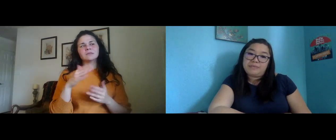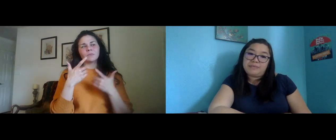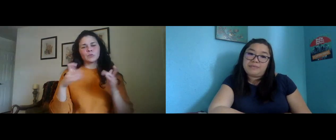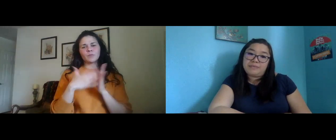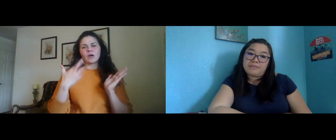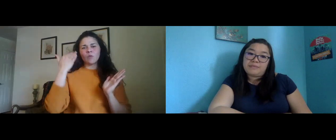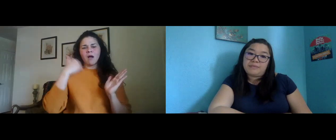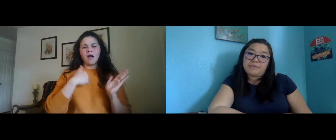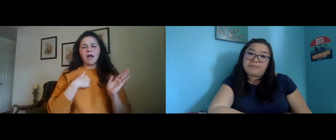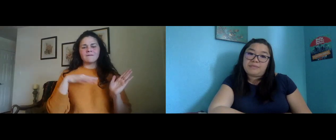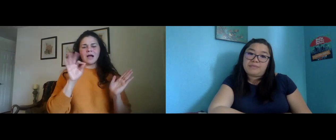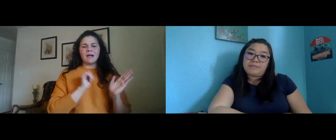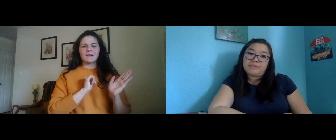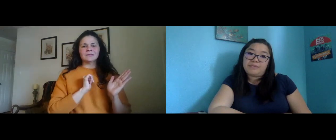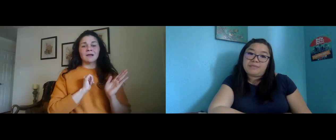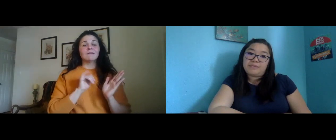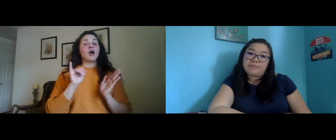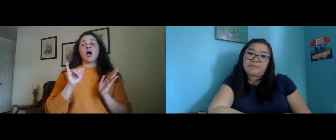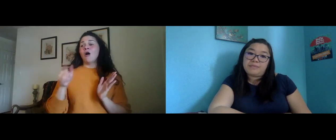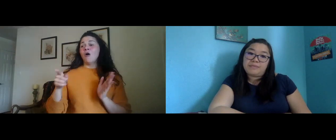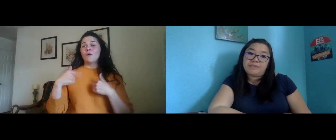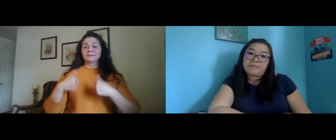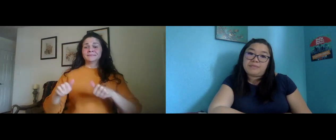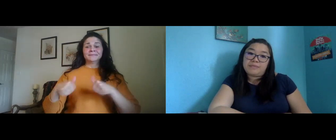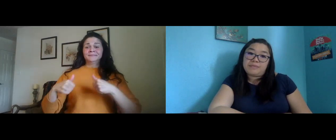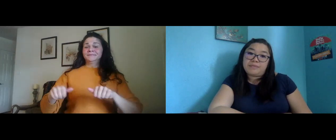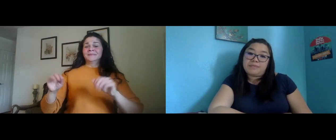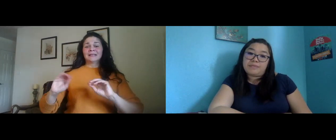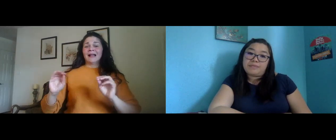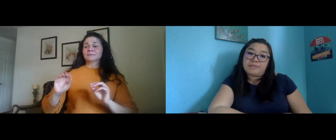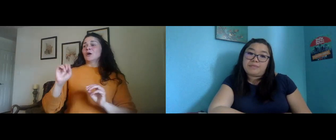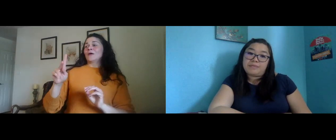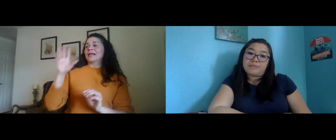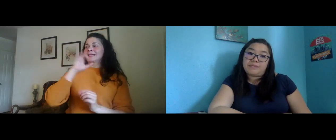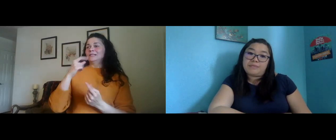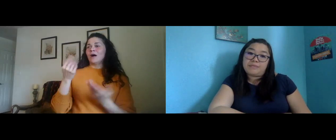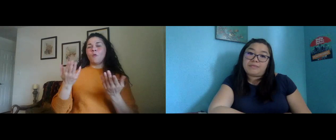That was a huge part of why, when I would find myself auditioning all the time,